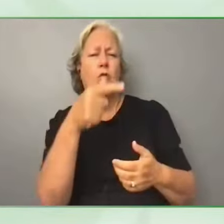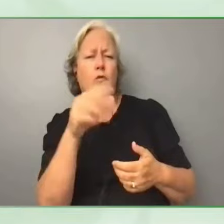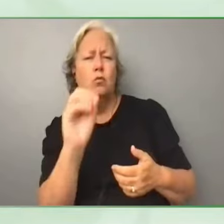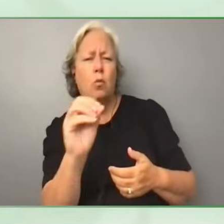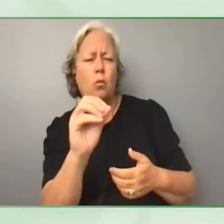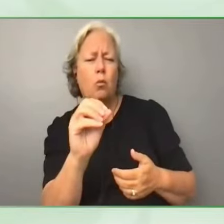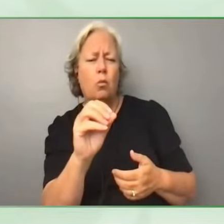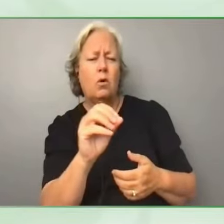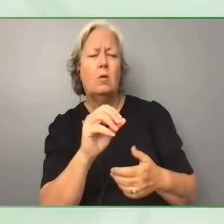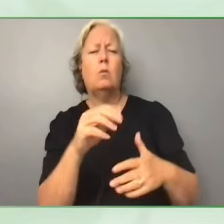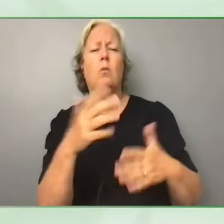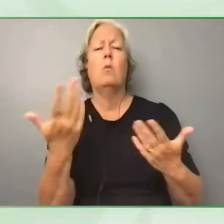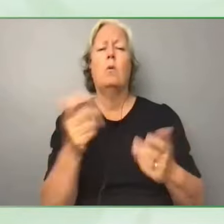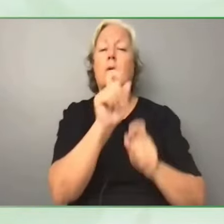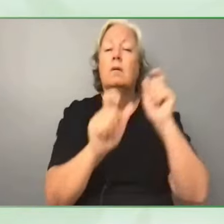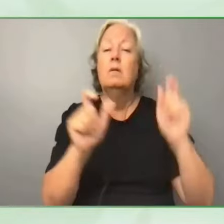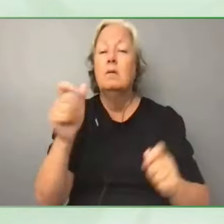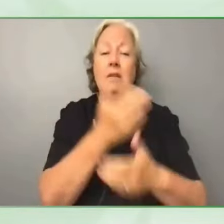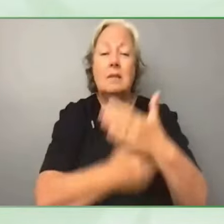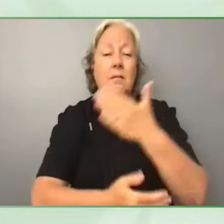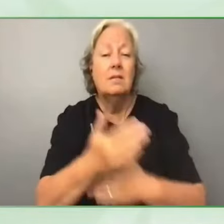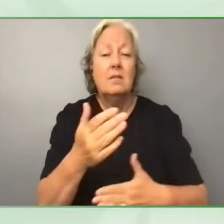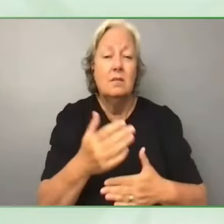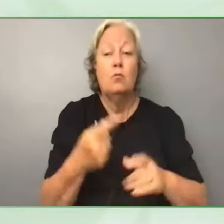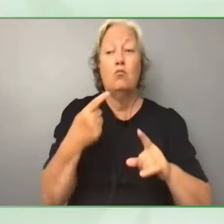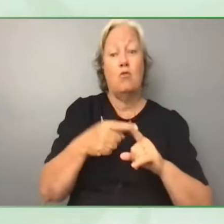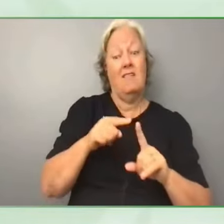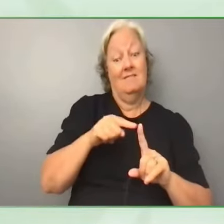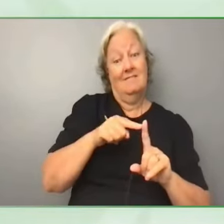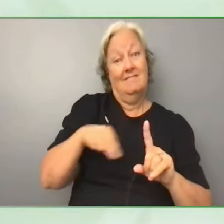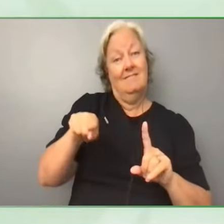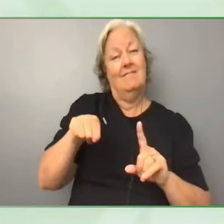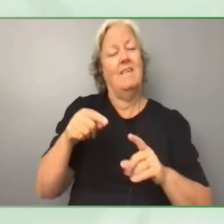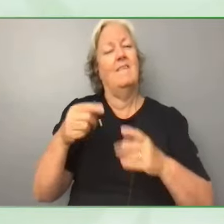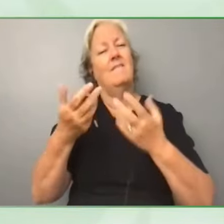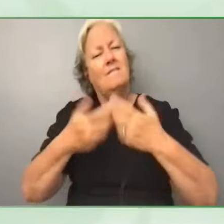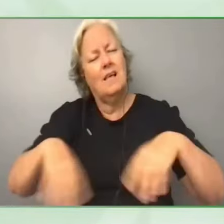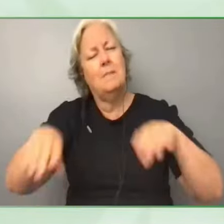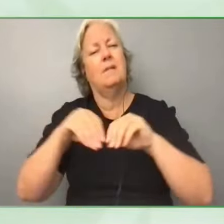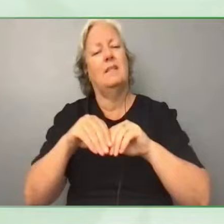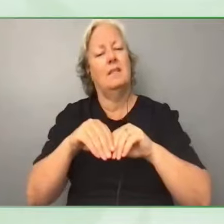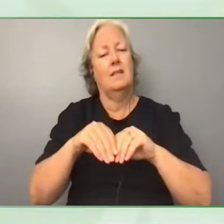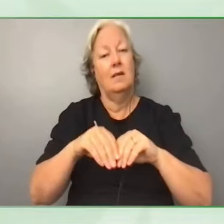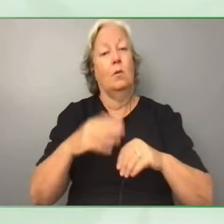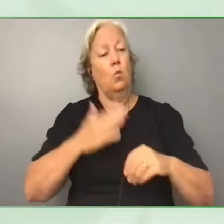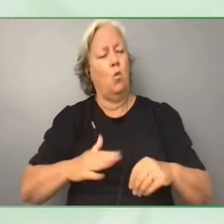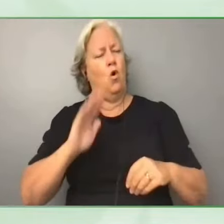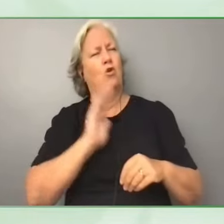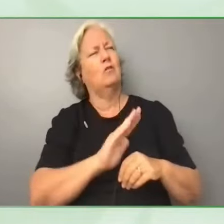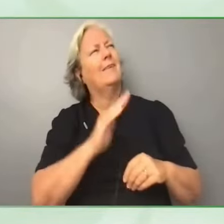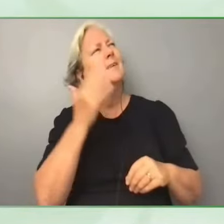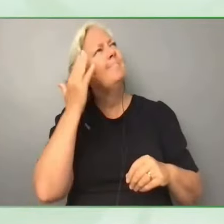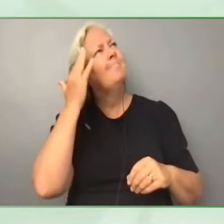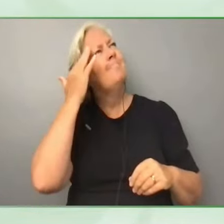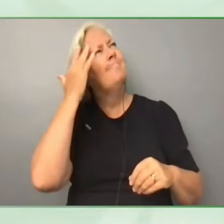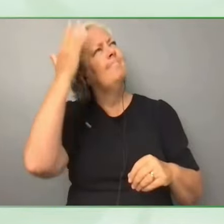disabilities and their family members work together to fulfil our dream, I think this is the key factor to success.